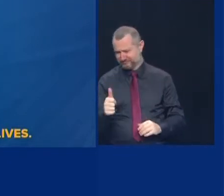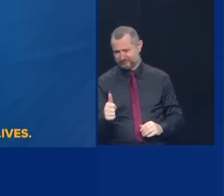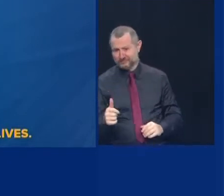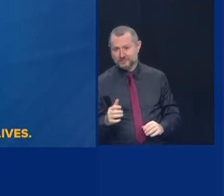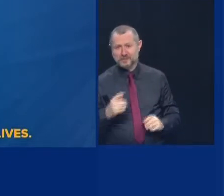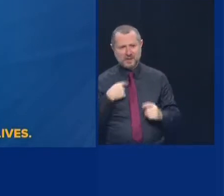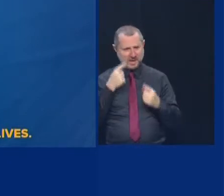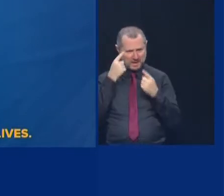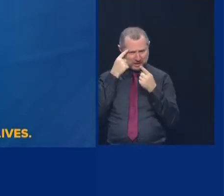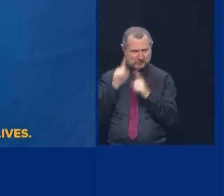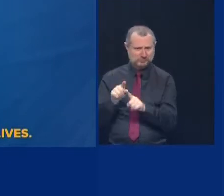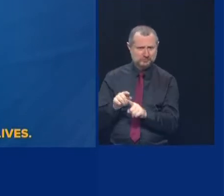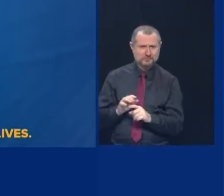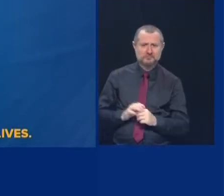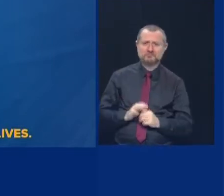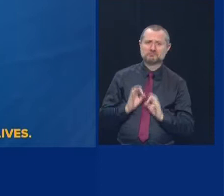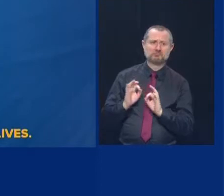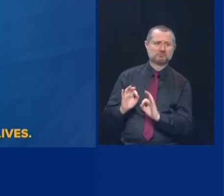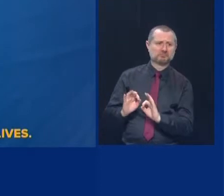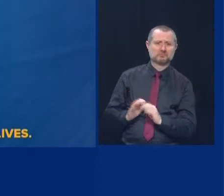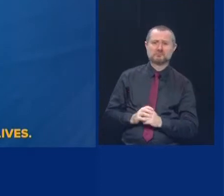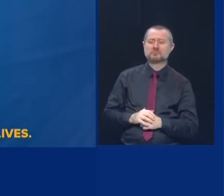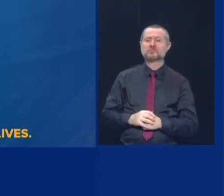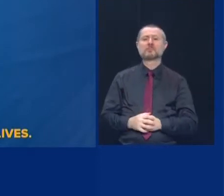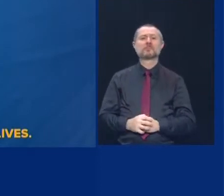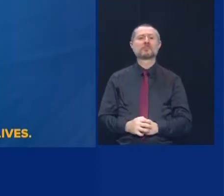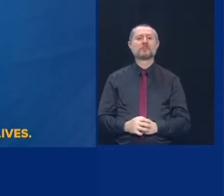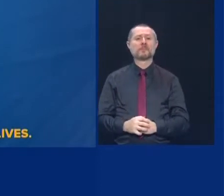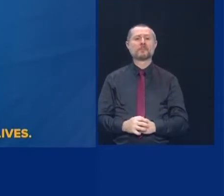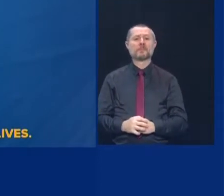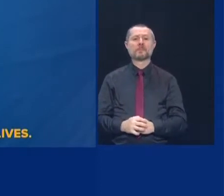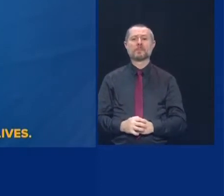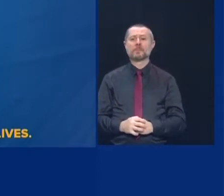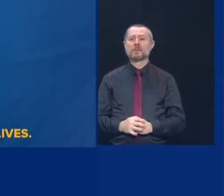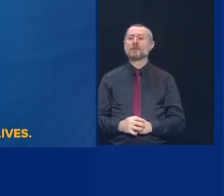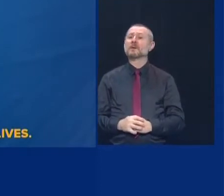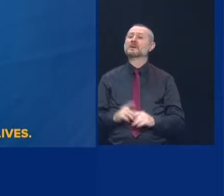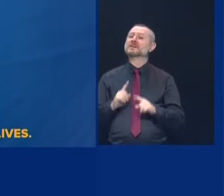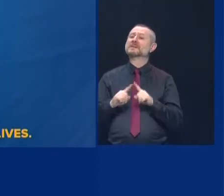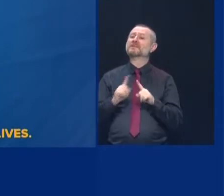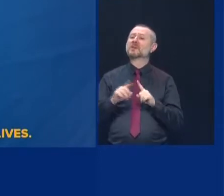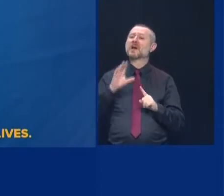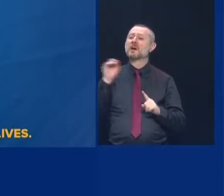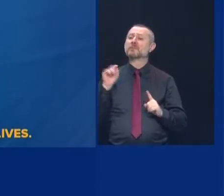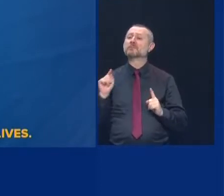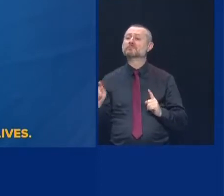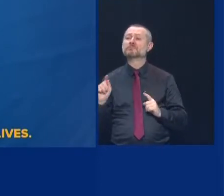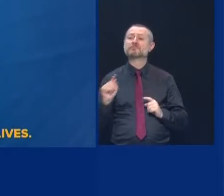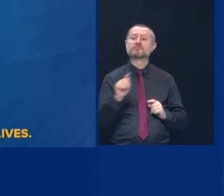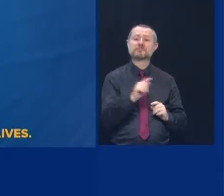A NEW THERAPEUTIC WAS JUST ANNOUNCED. GREAT. AND, BY THE WAY, IT IS GREAT